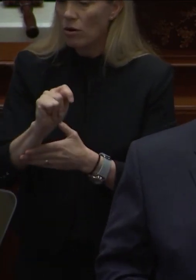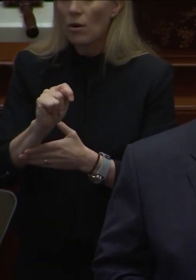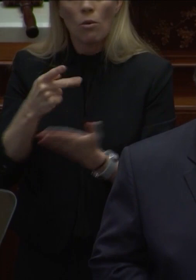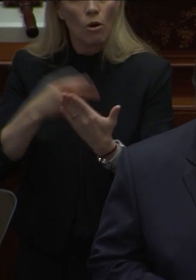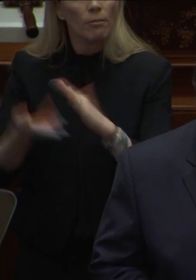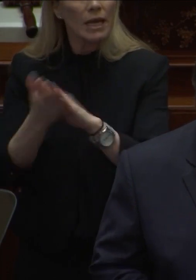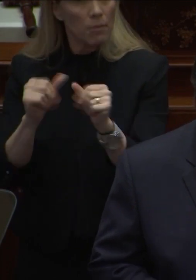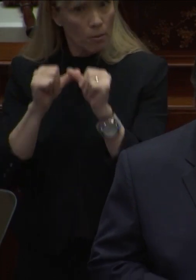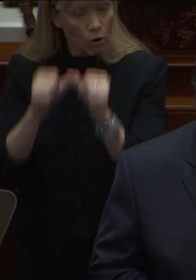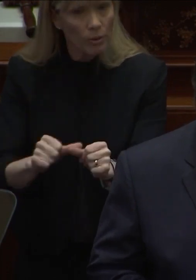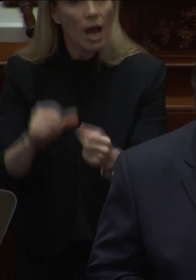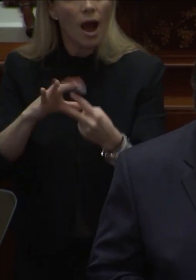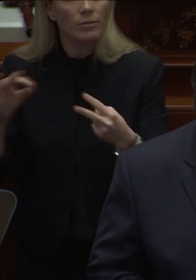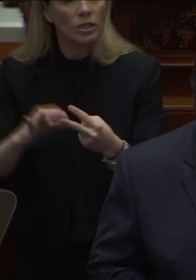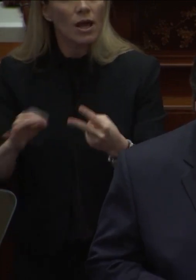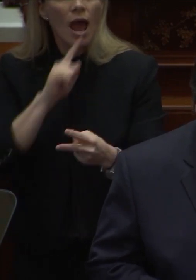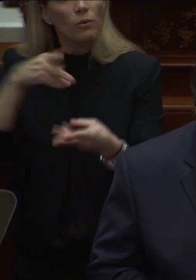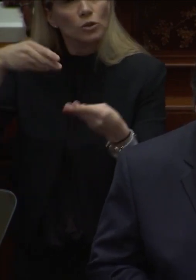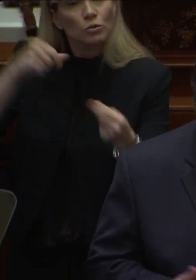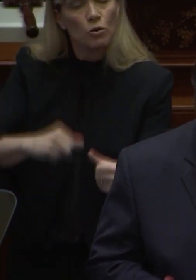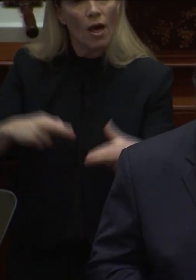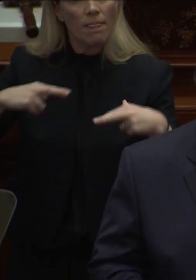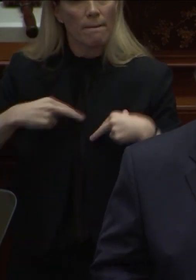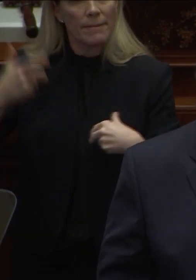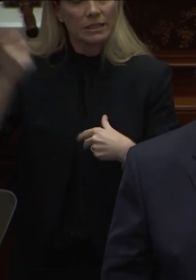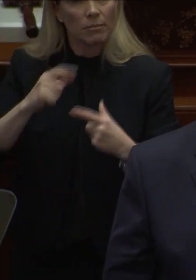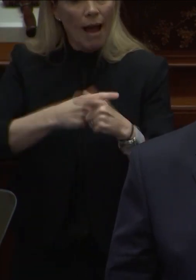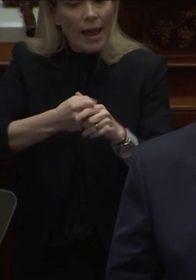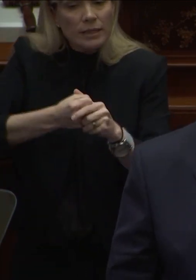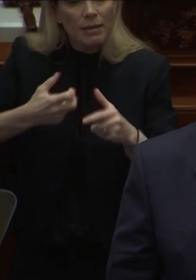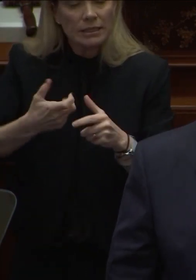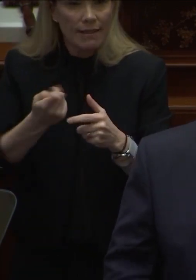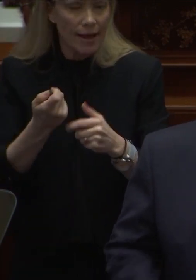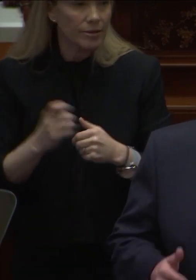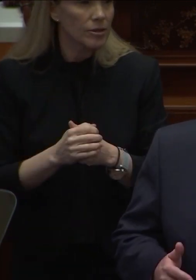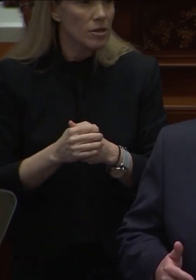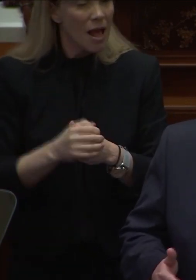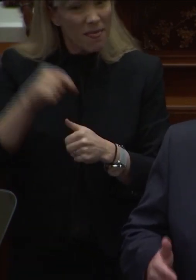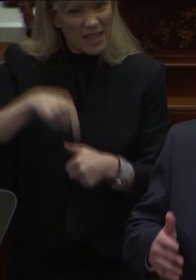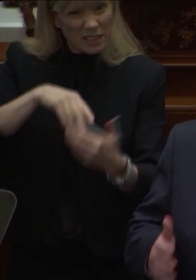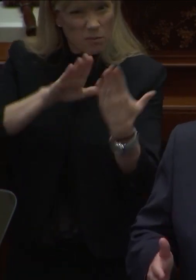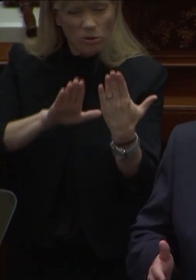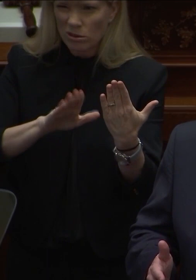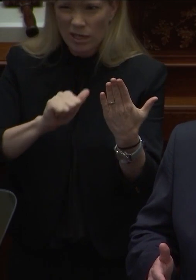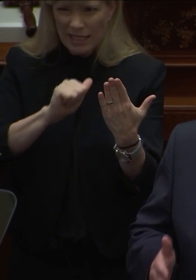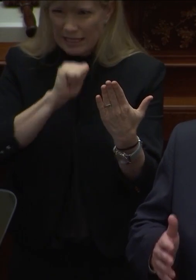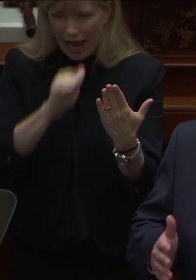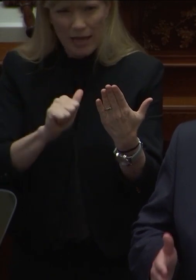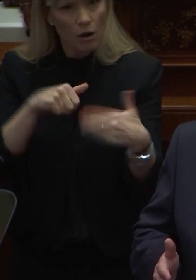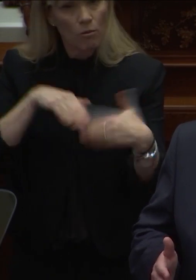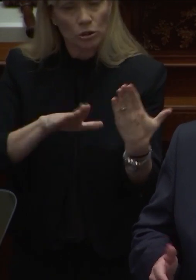WE WILL MAKE THE OPTIONAL RETIREE BUY-OUT PROGRAM PERMANENT. WE WILL SMOOTH THE PENSION RAMP BY MODESTLY EXTENDING IT.